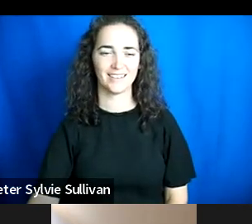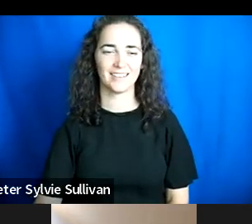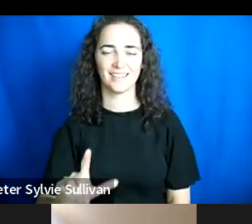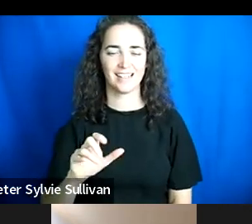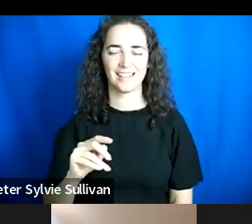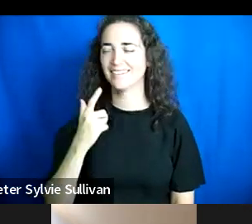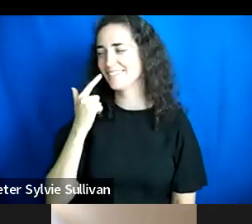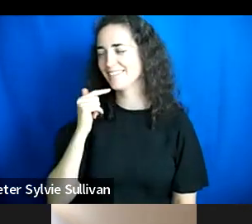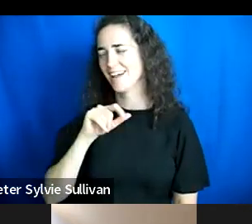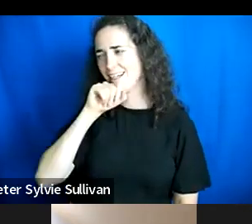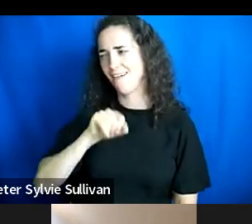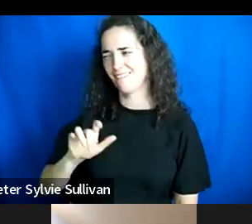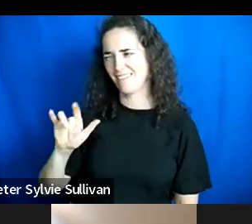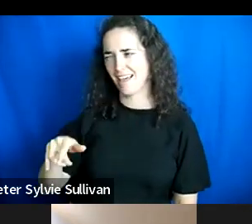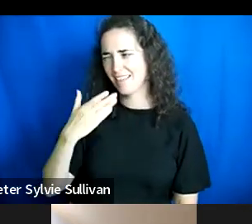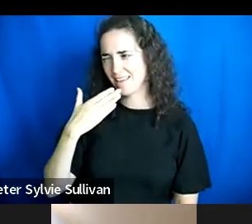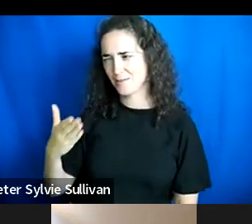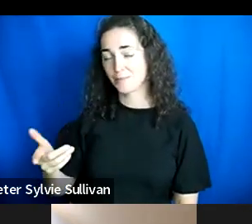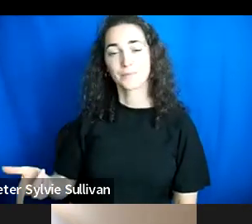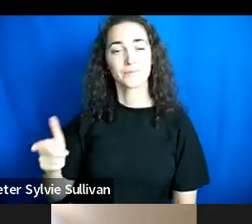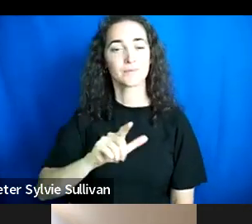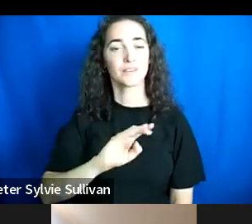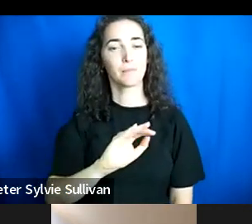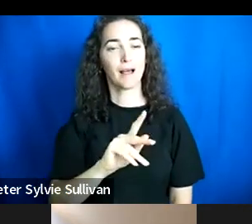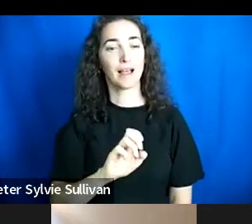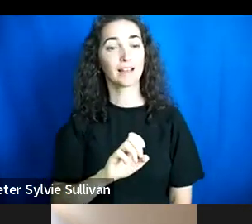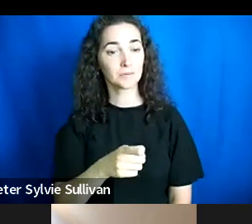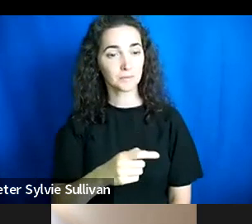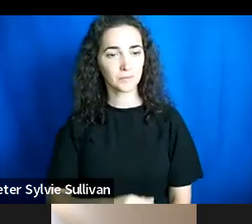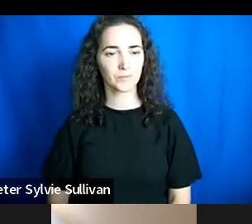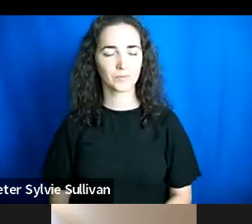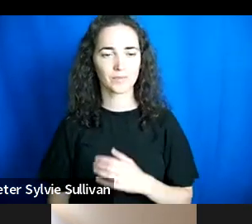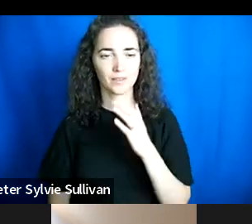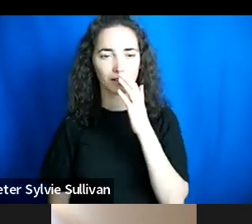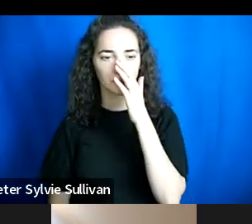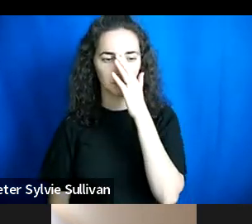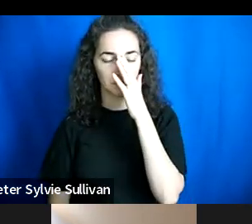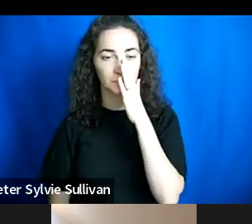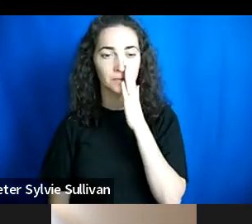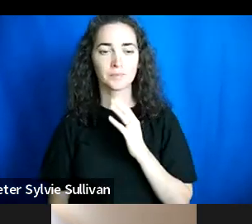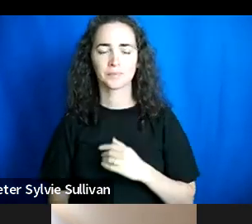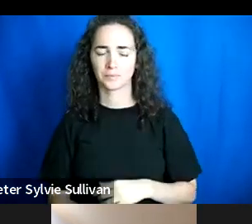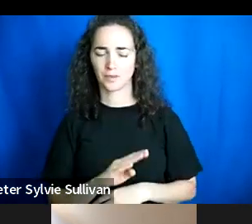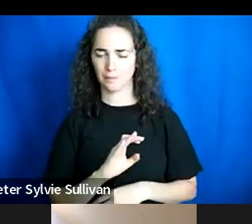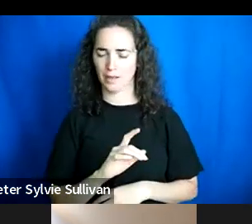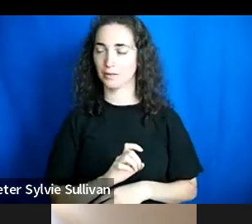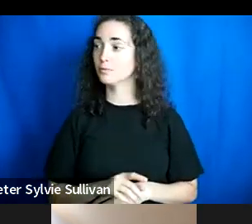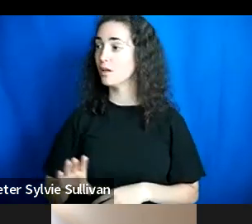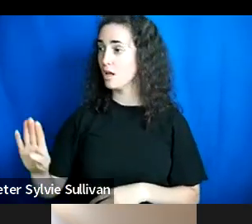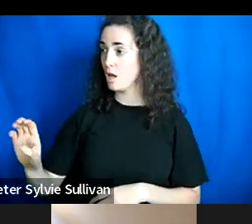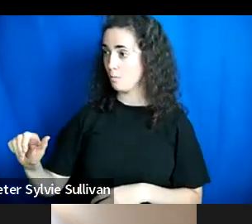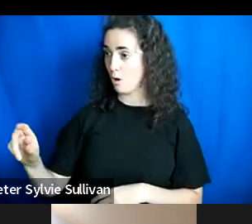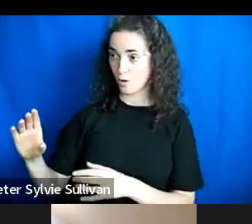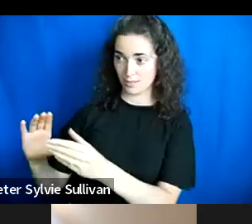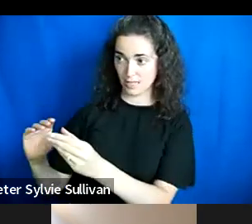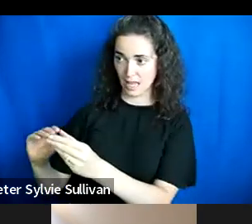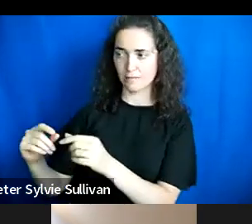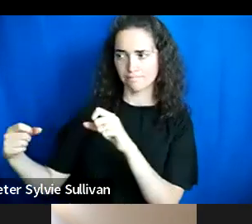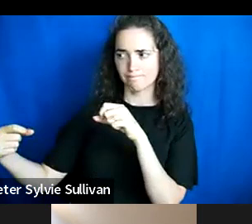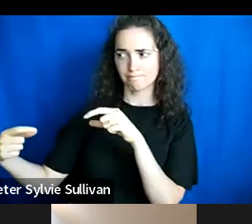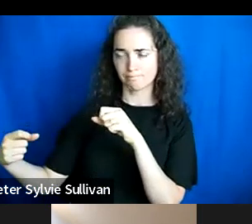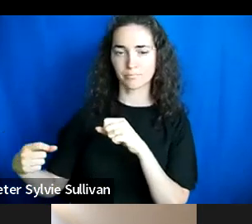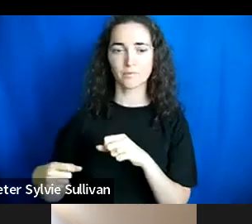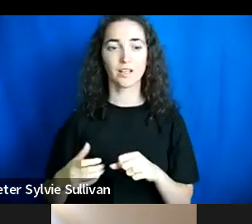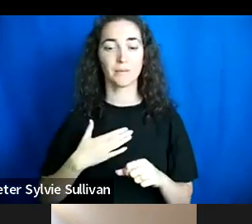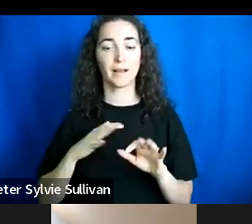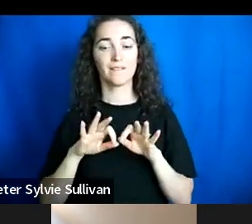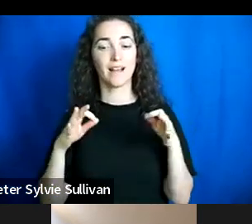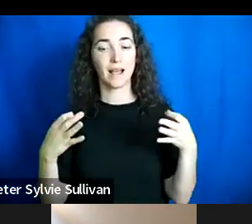Thank you, Bob Mike, What are your thoughts on kinda like to echo Somewhat Both said, we're we're a family of 7, 4 with disabilities.